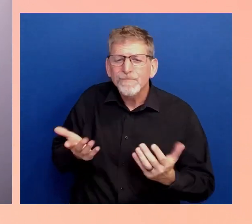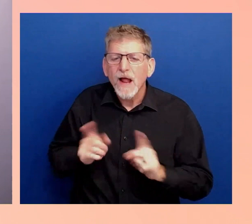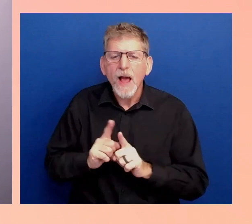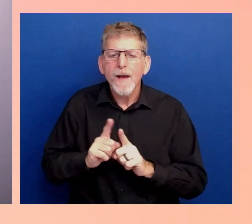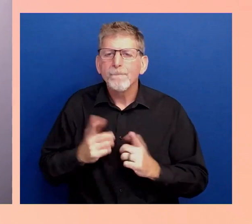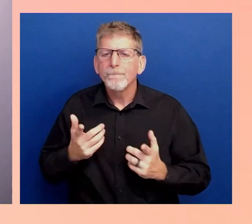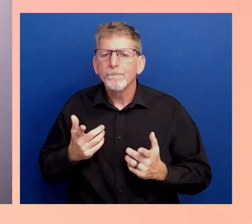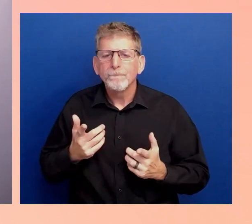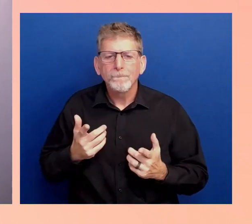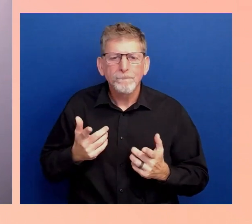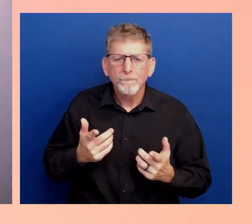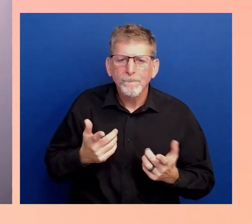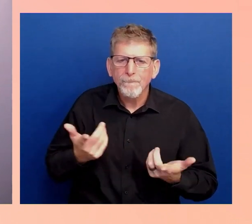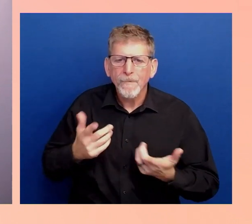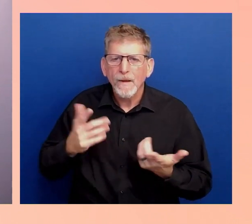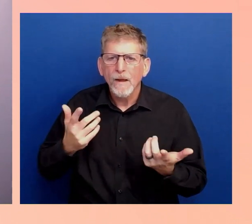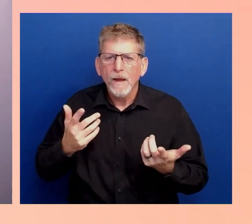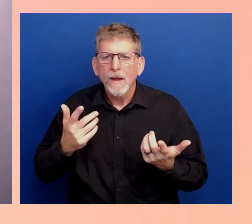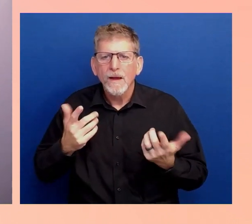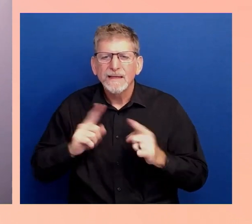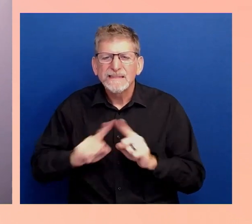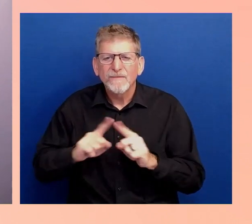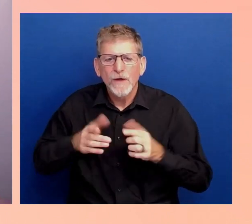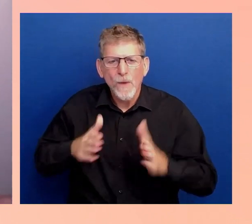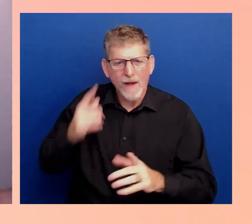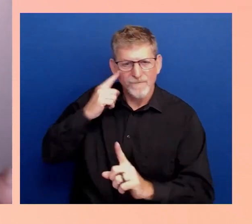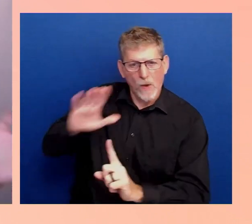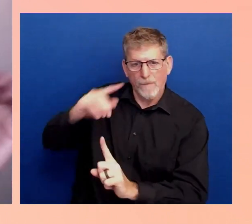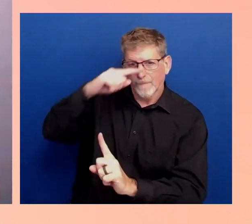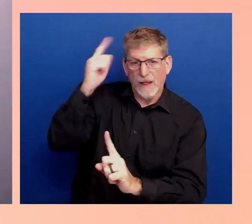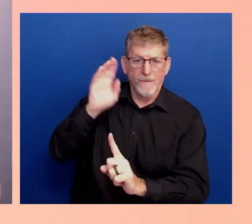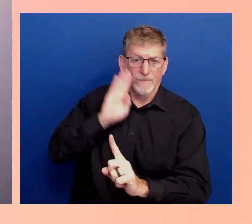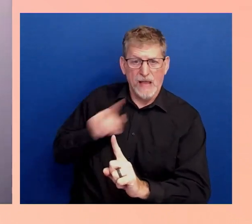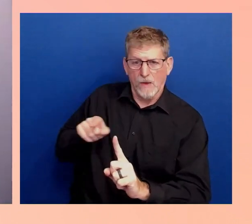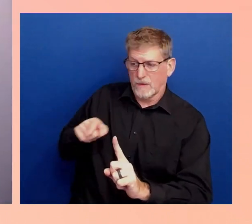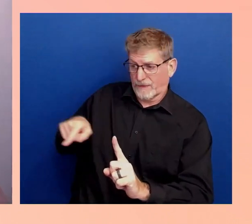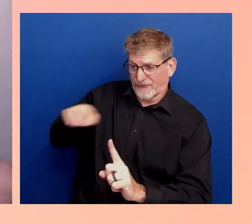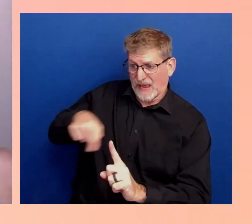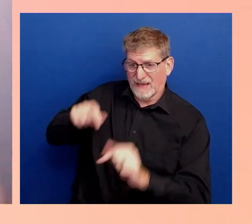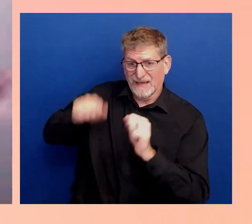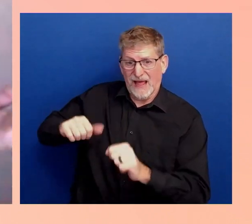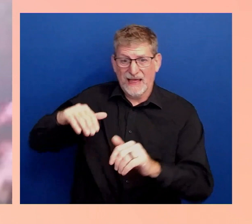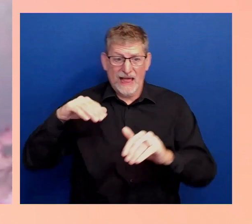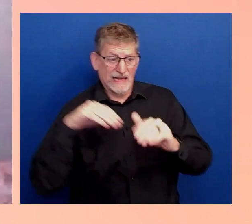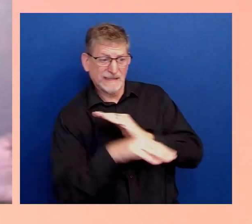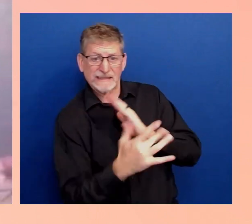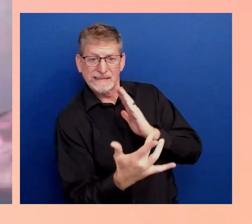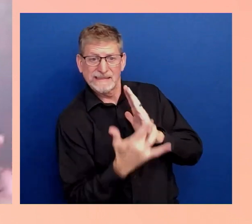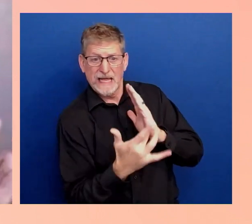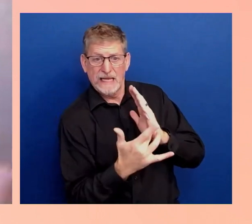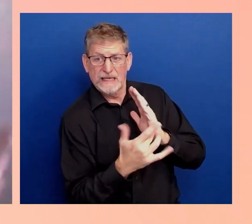black and brown people can access tech to begin with, who's to say that they're working on